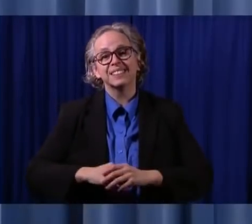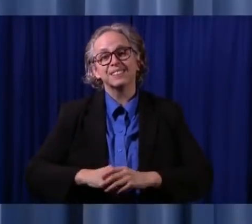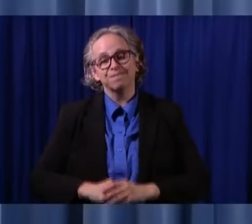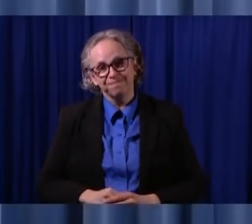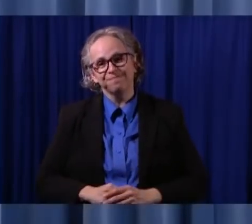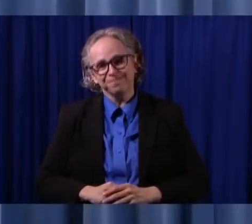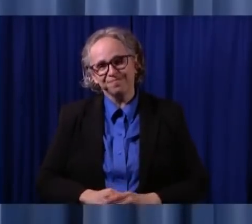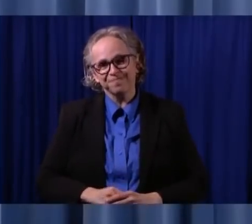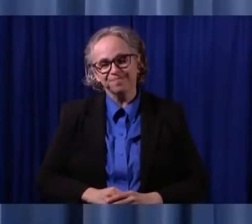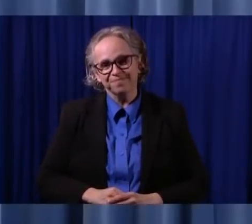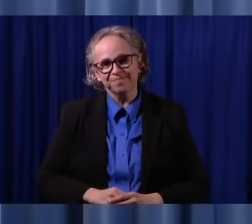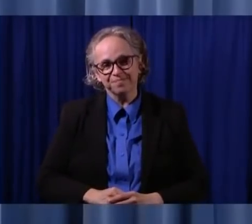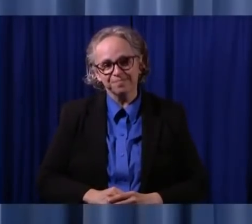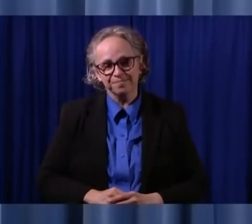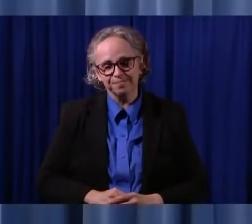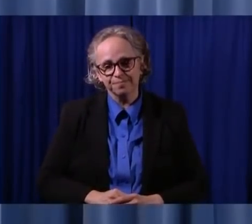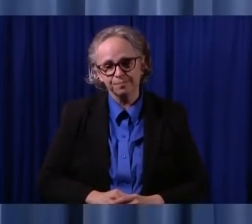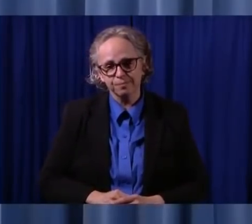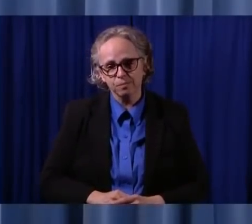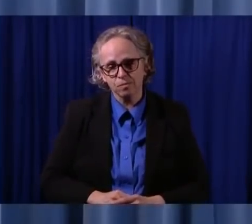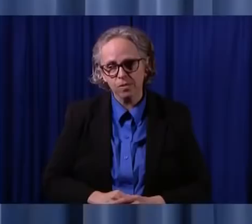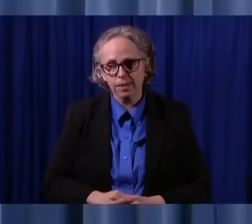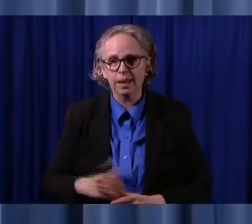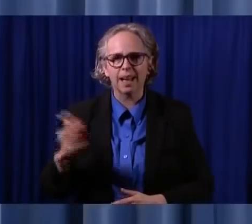THAT ZIP CODE OR NOT, YOU CAN